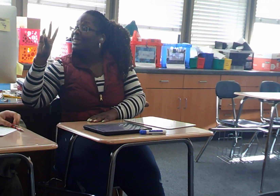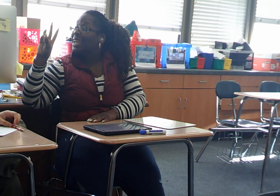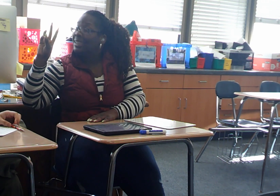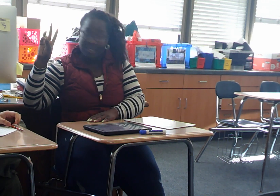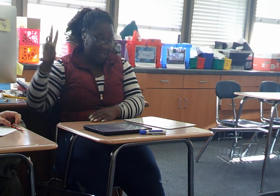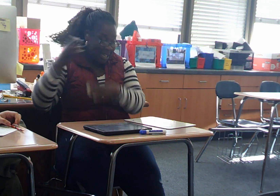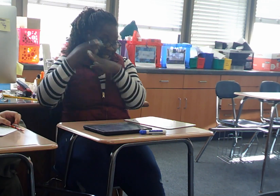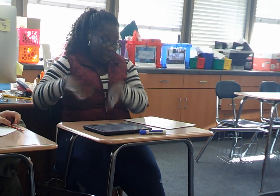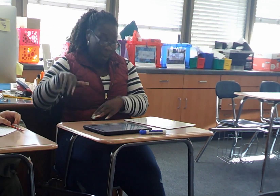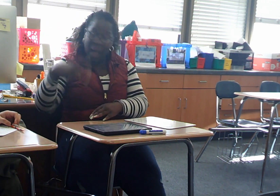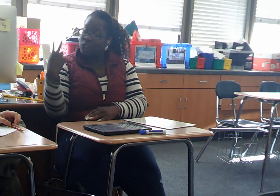Separate.